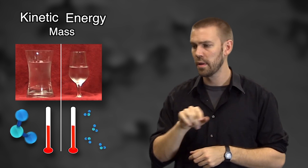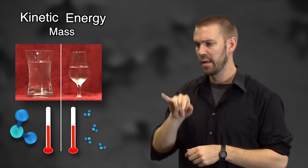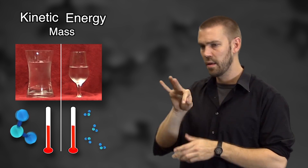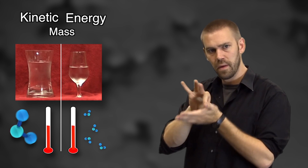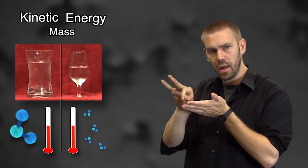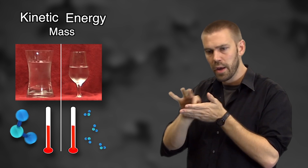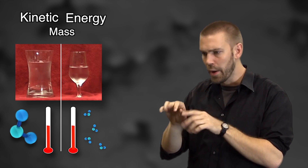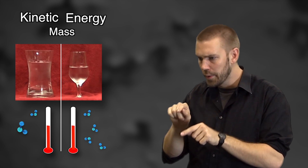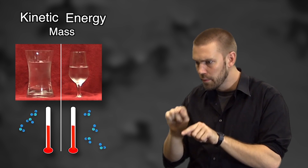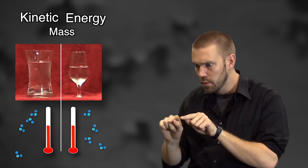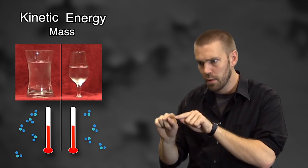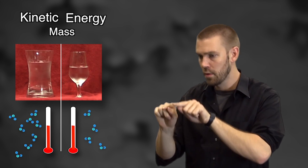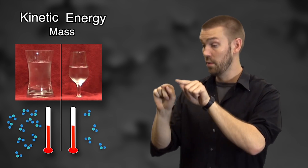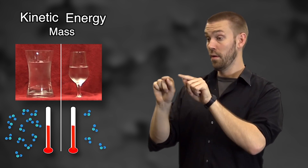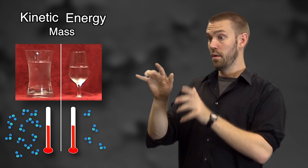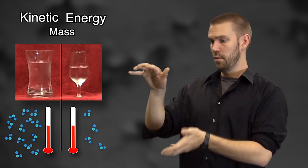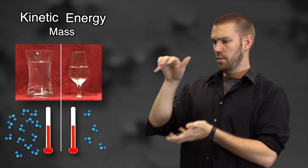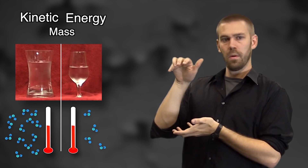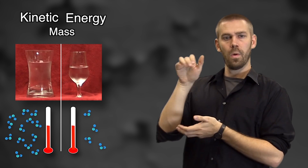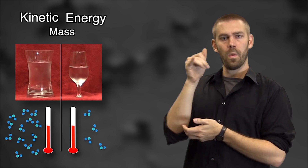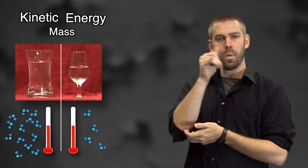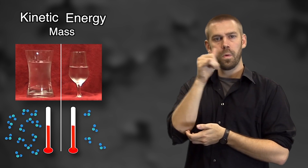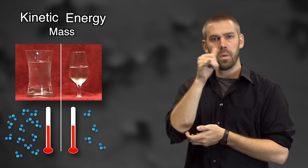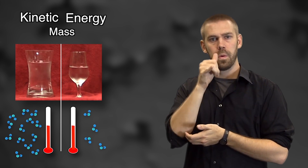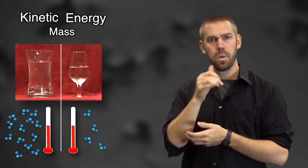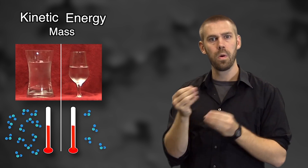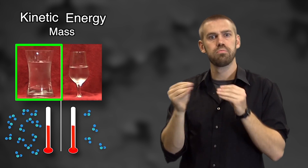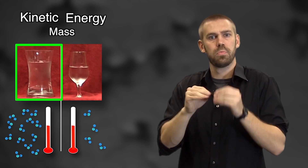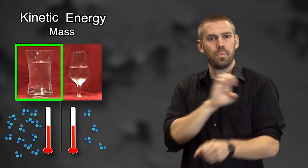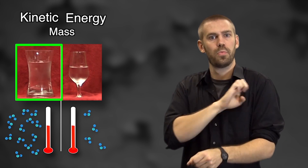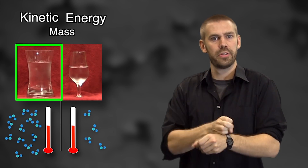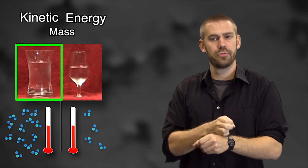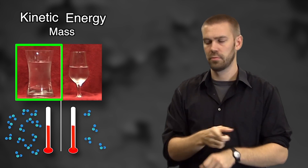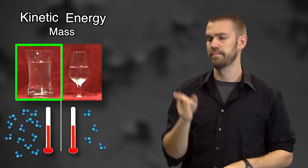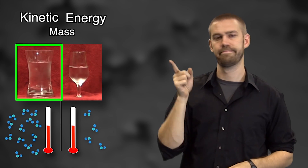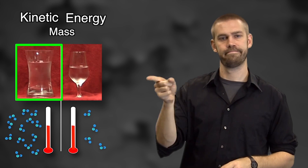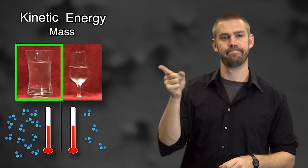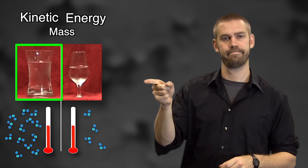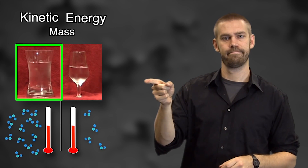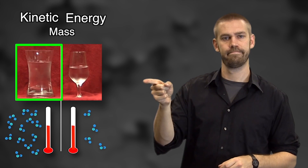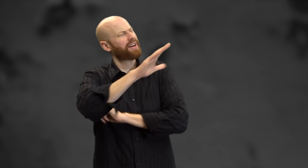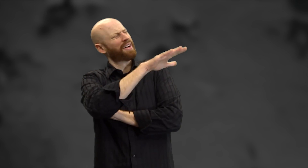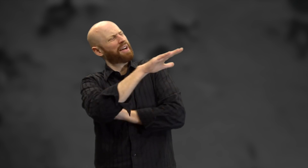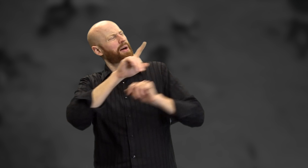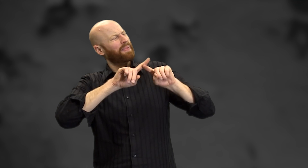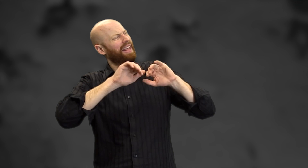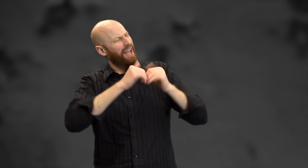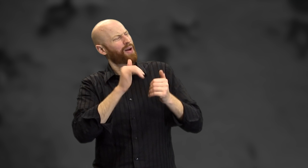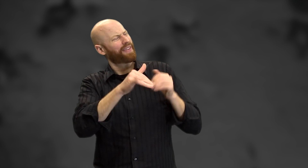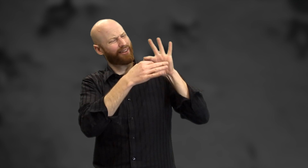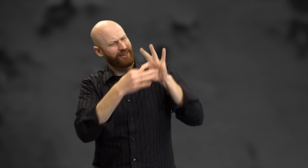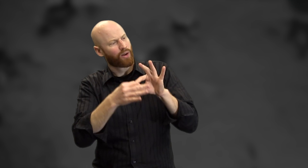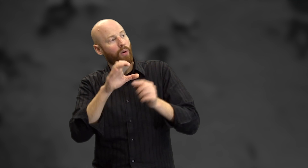of these cups, what we're going to find is the one with more mass has more energy. Austin: But Jeremy, what does that have